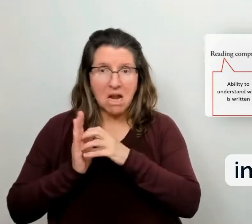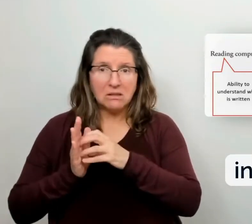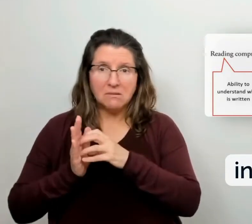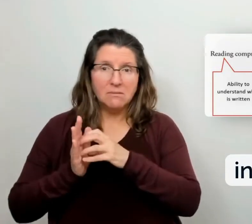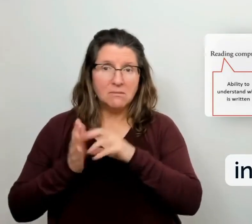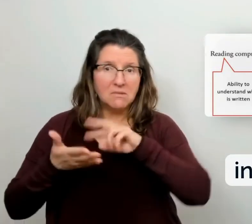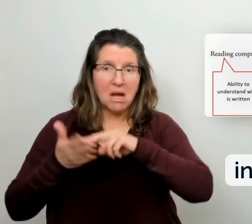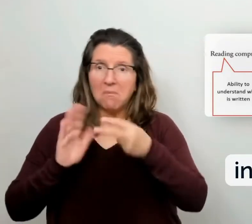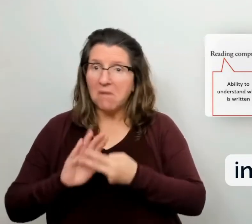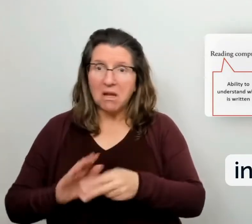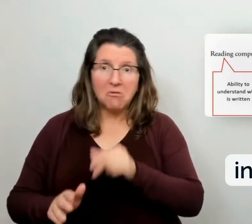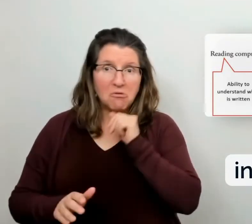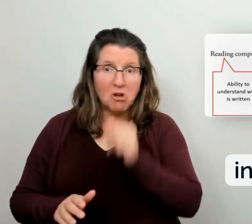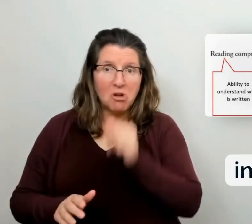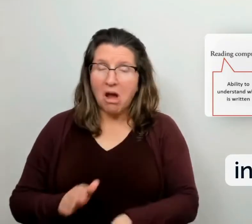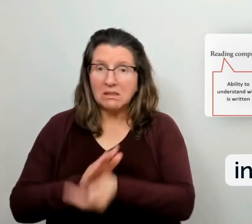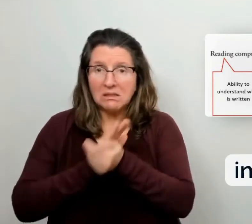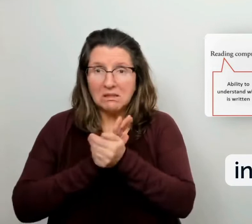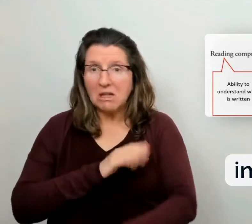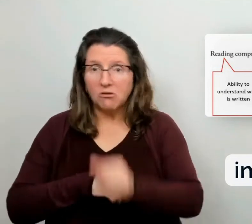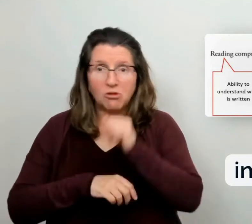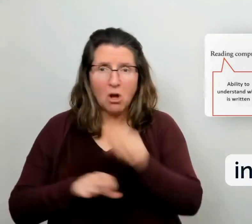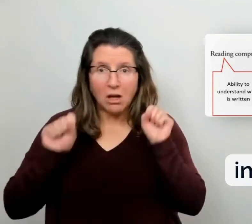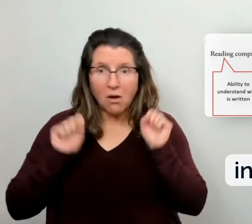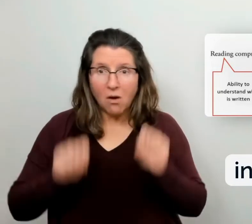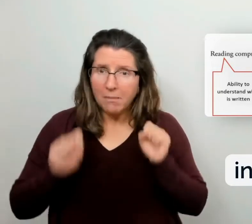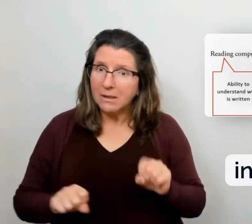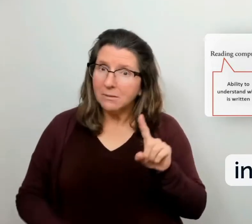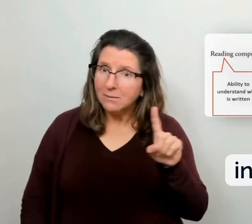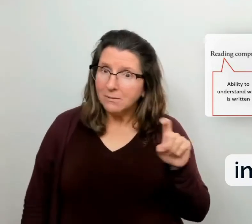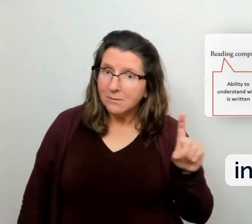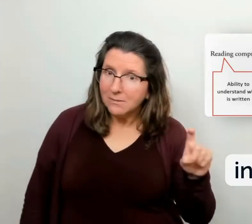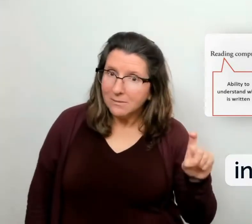Are we assuming they do not have the necessary capabilities?